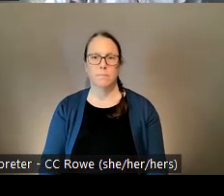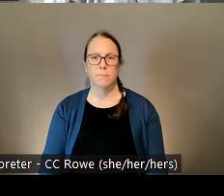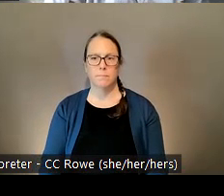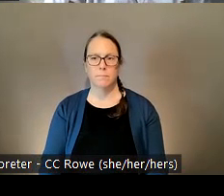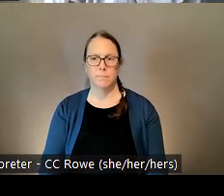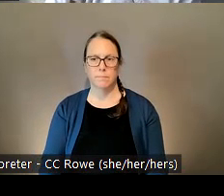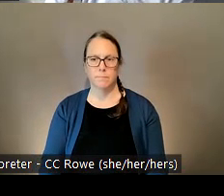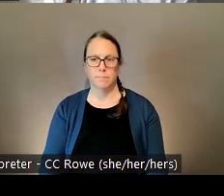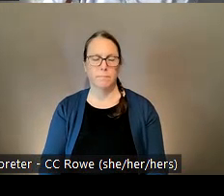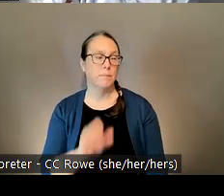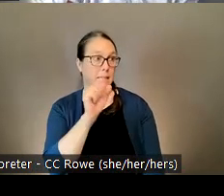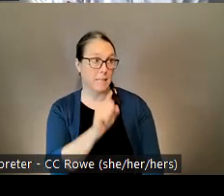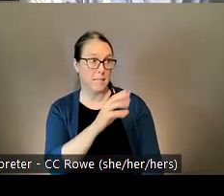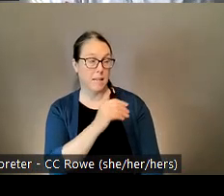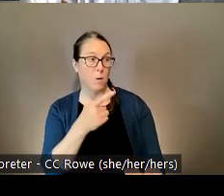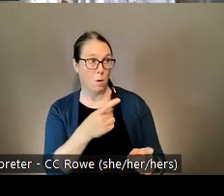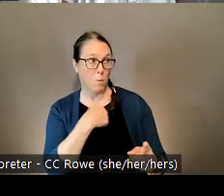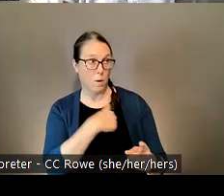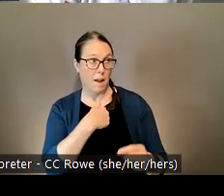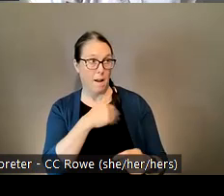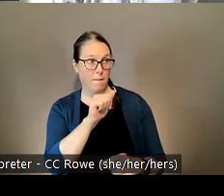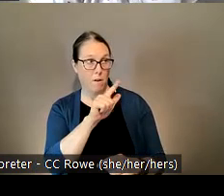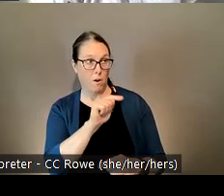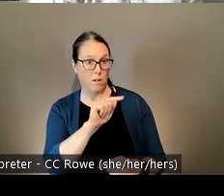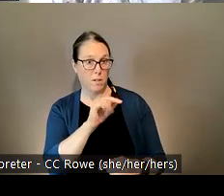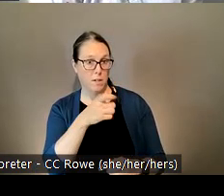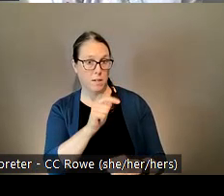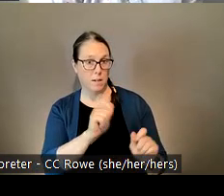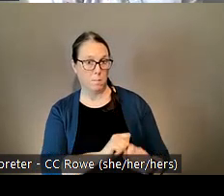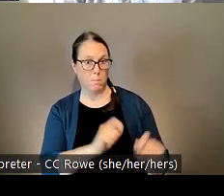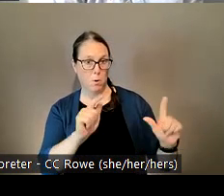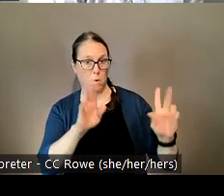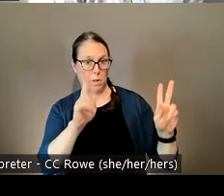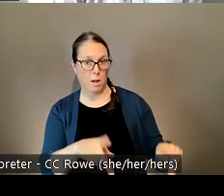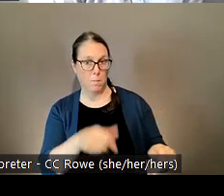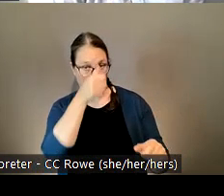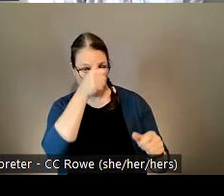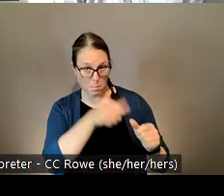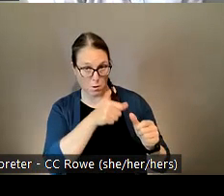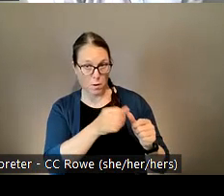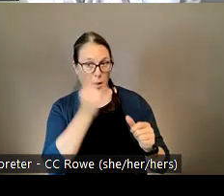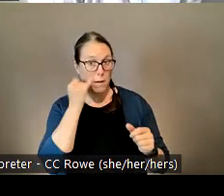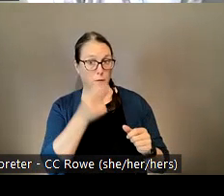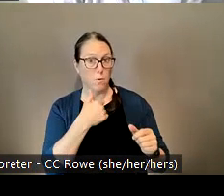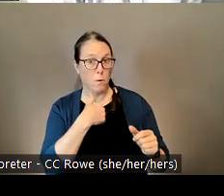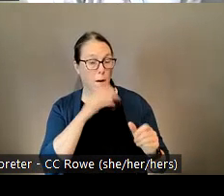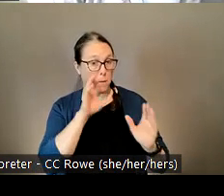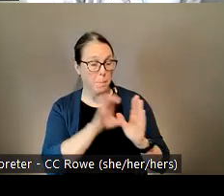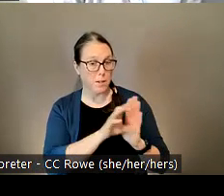Yup, and while we have the alt text pulled up, just a reminder that if you do have an image that is not important at all to describe,